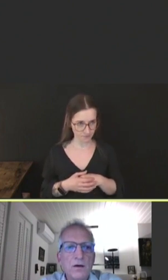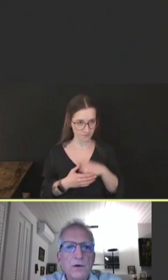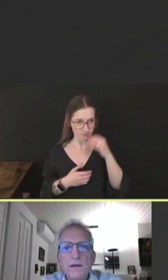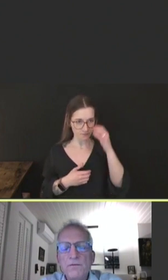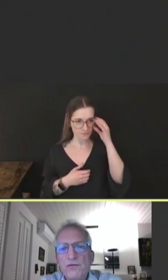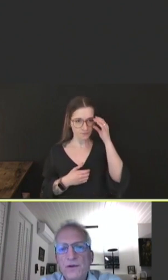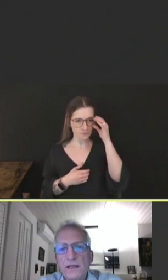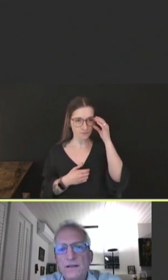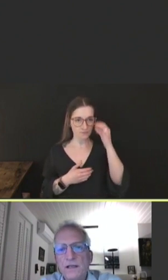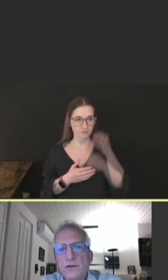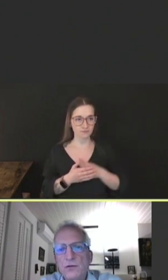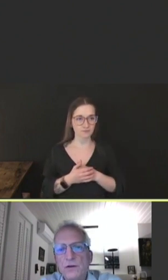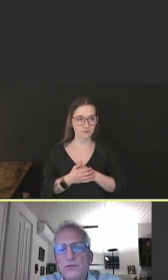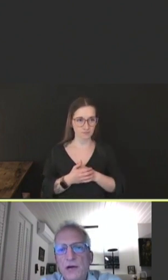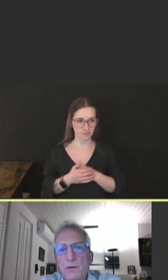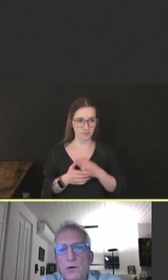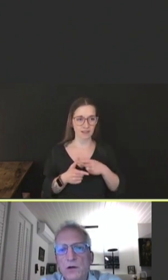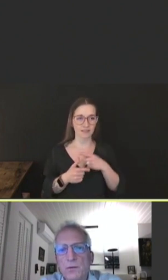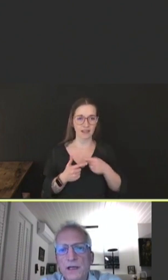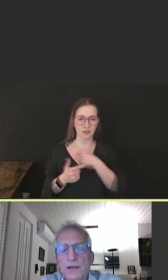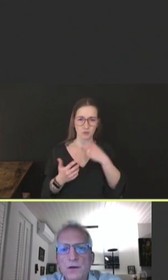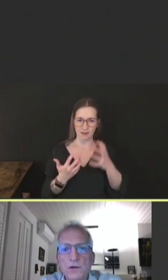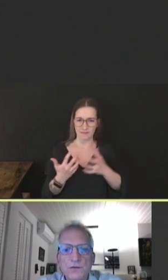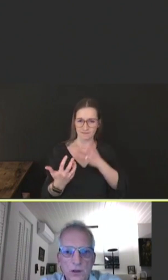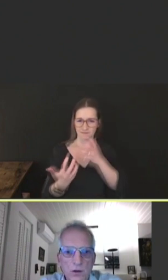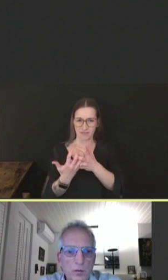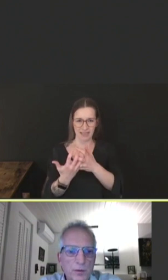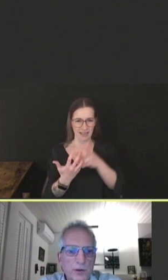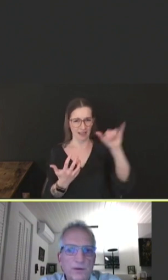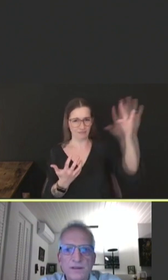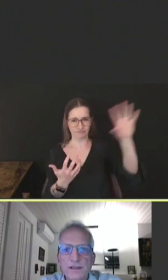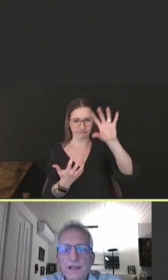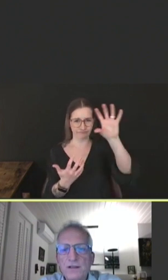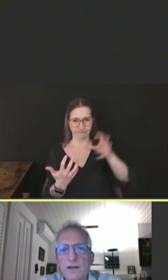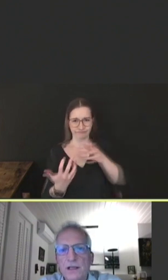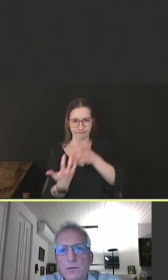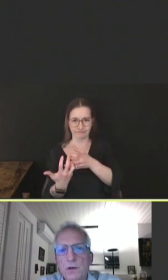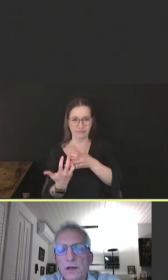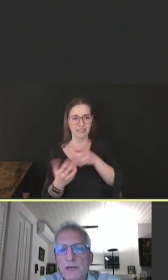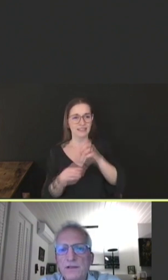We didn't fit it into the framework we used for the global burden of disease study where we have